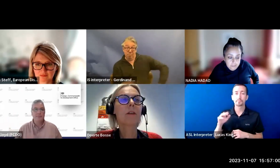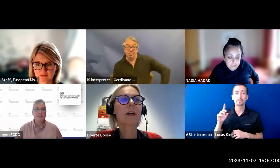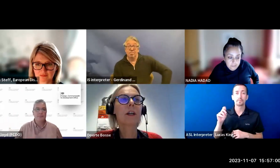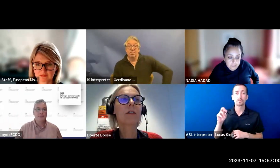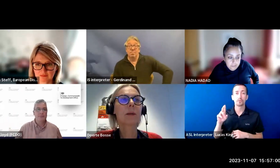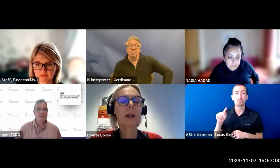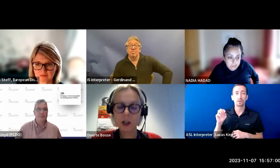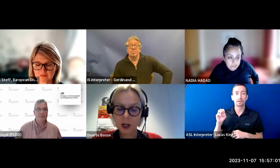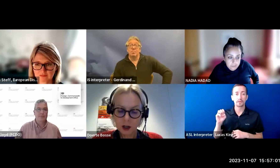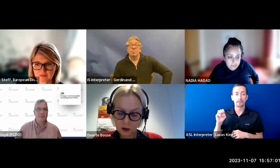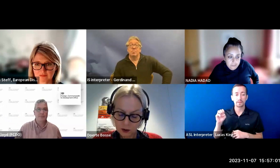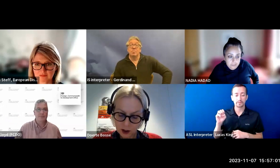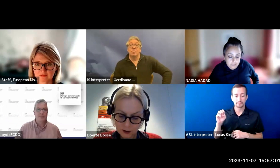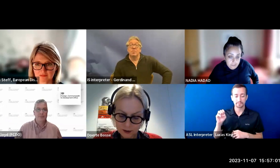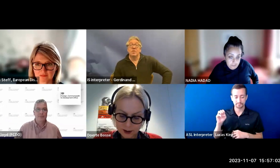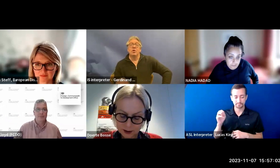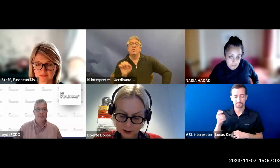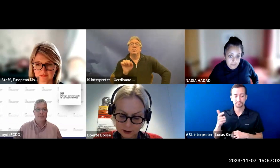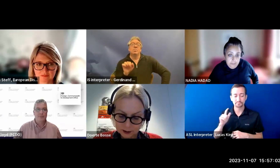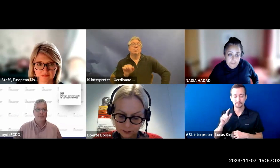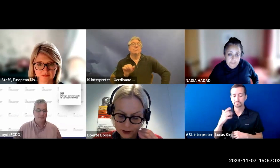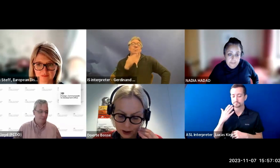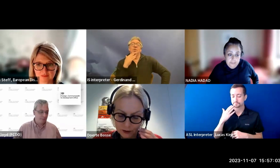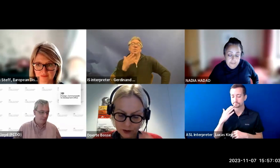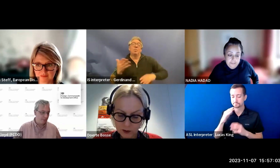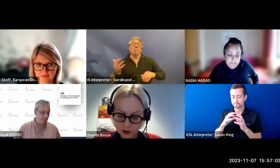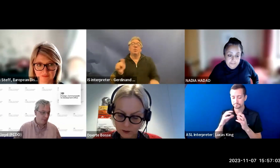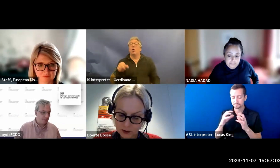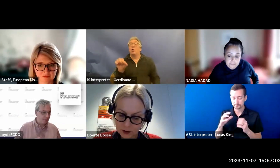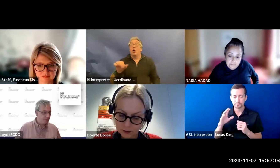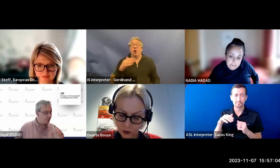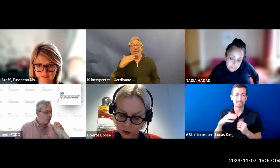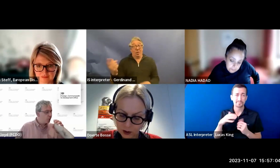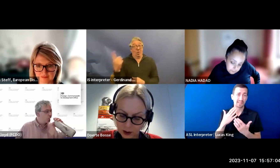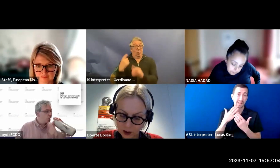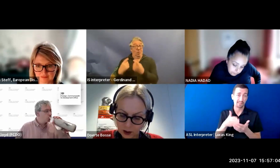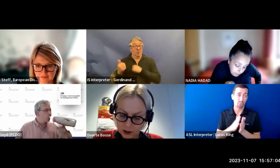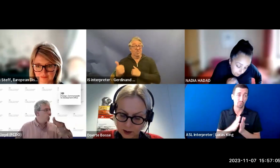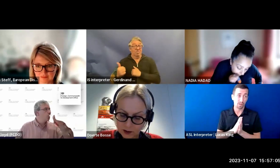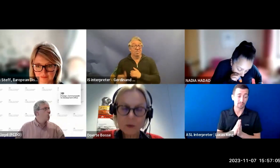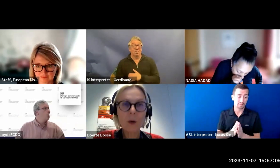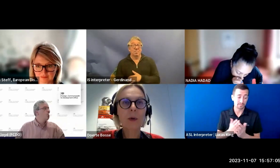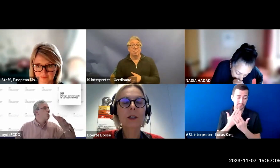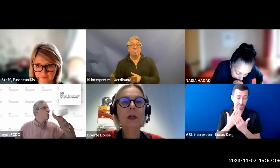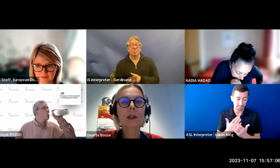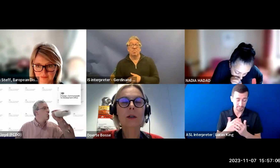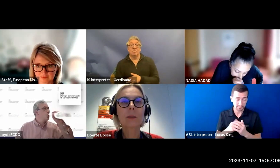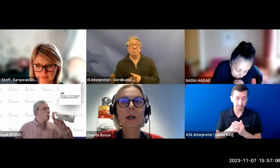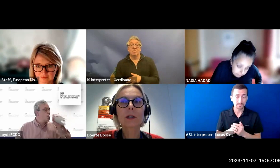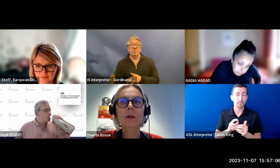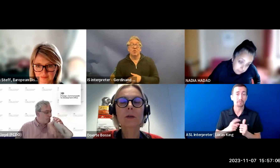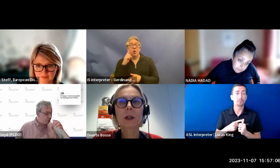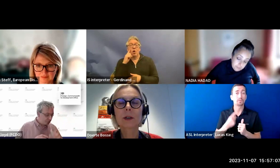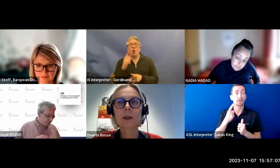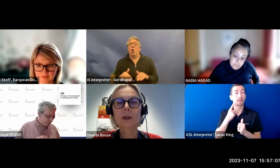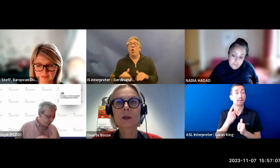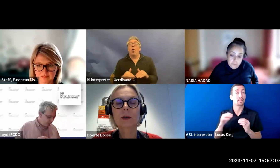Thank you. Thank you for the question first of all. The more practical the better, right?,